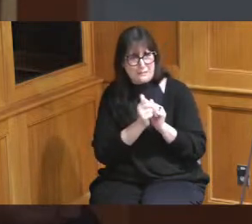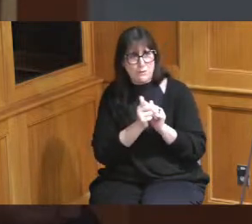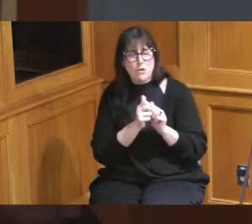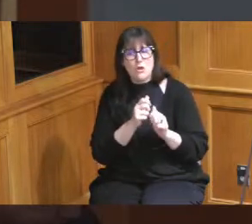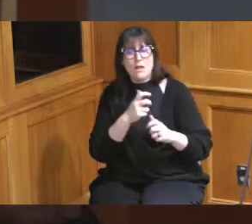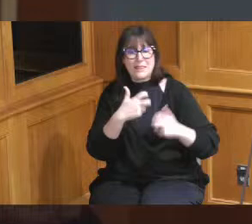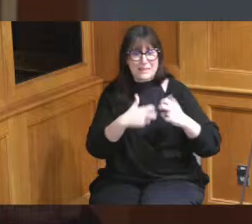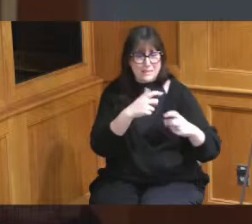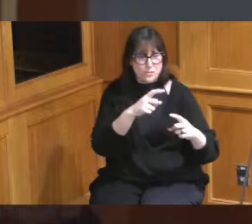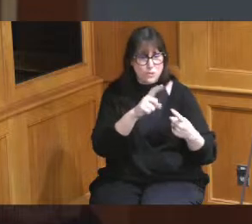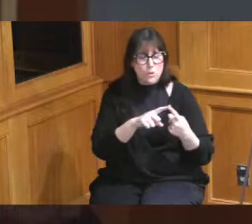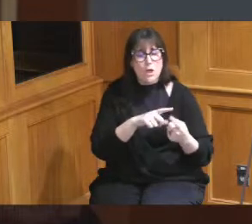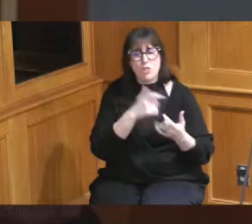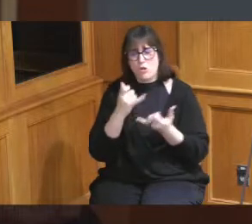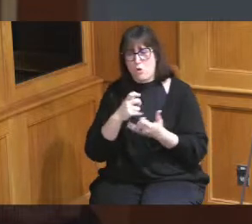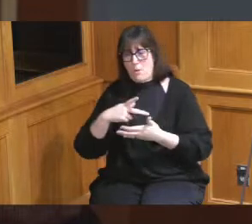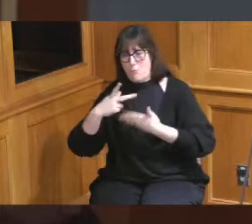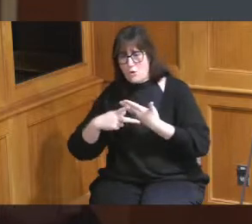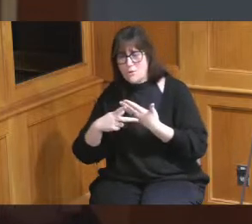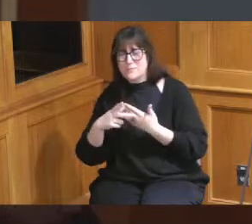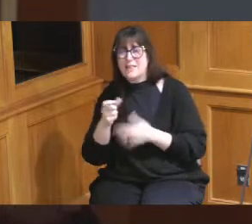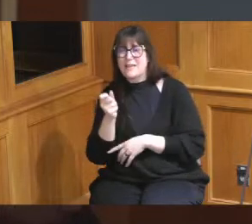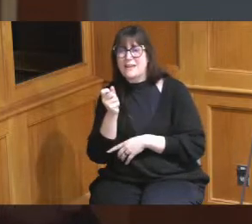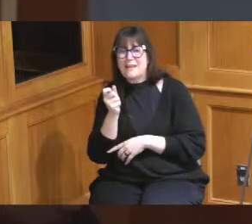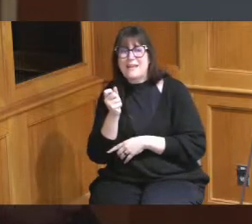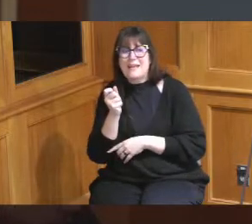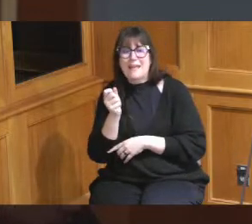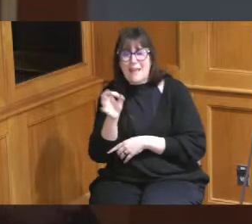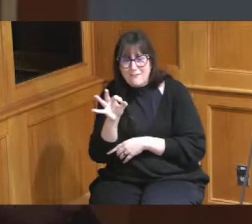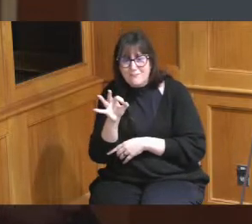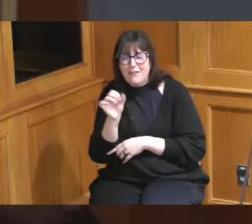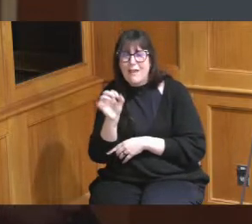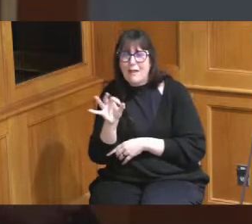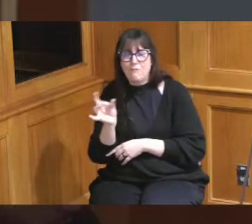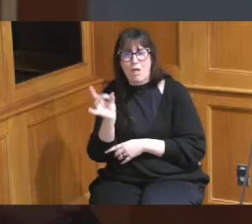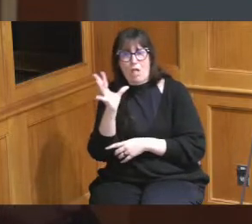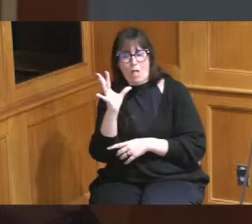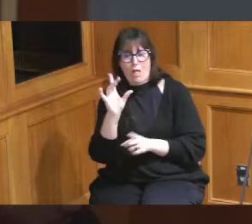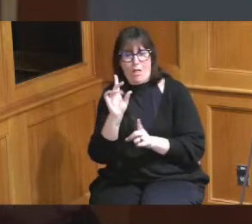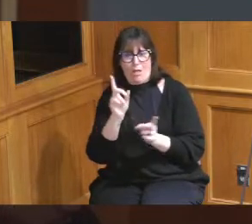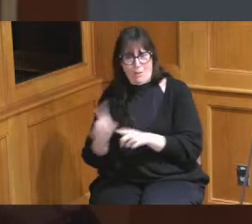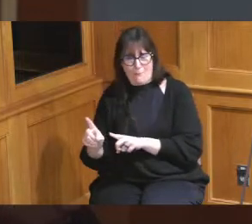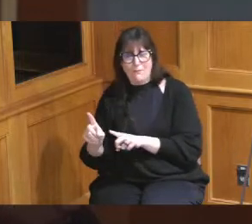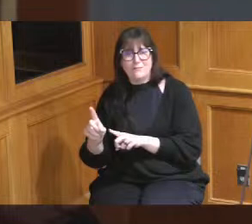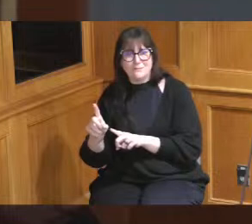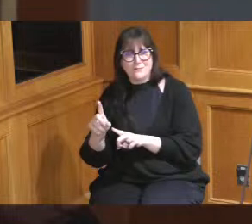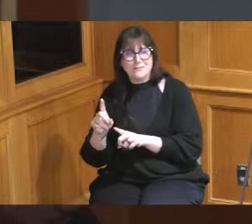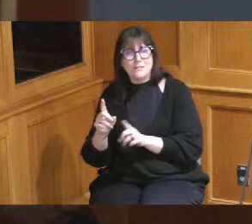do we currently have and in a disaster often times those programs are expanded by the state